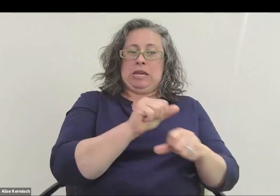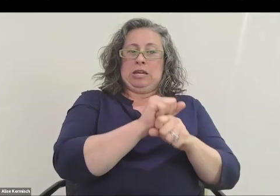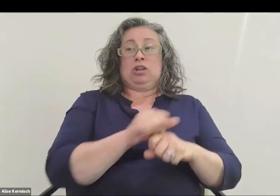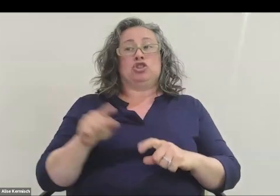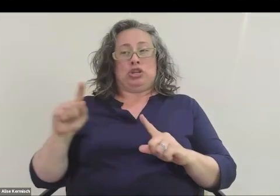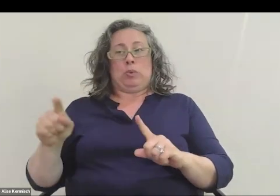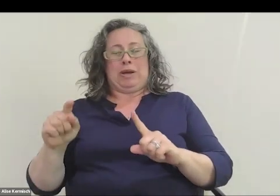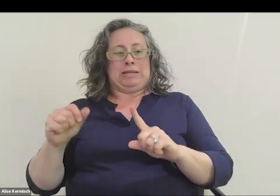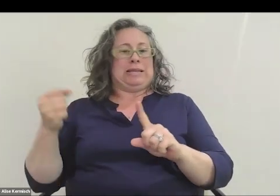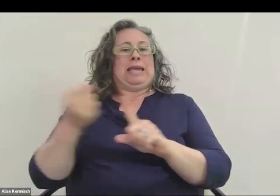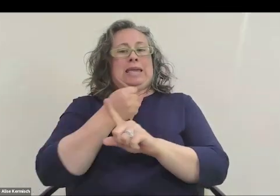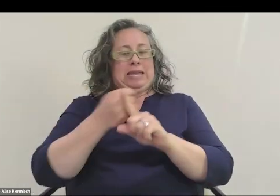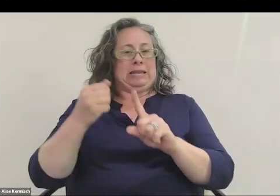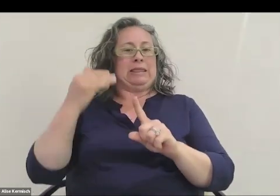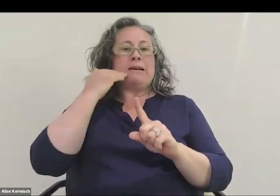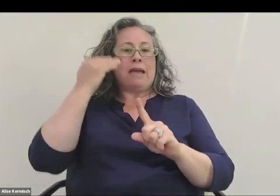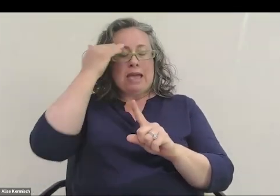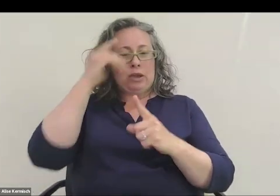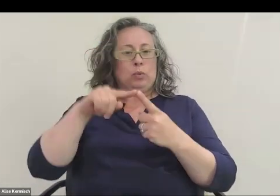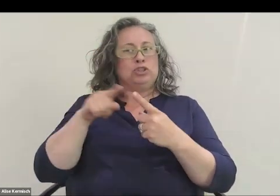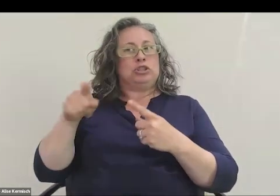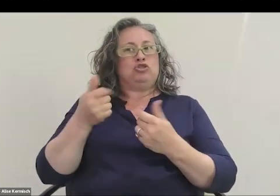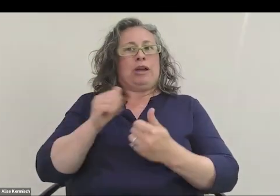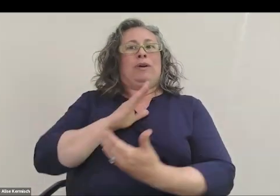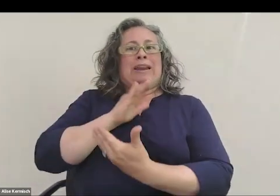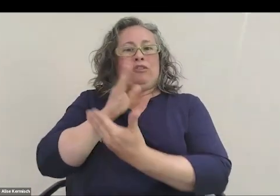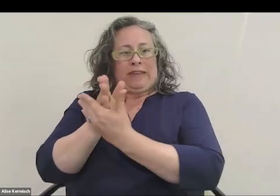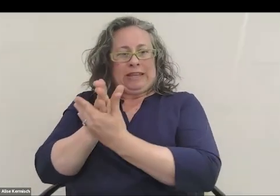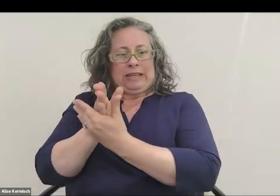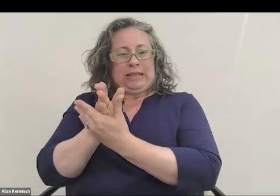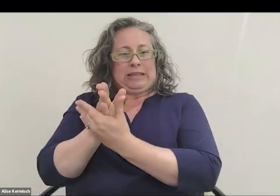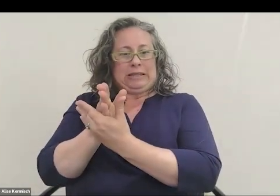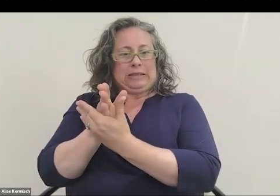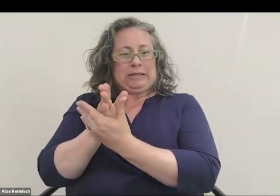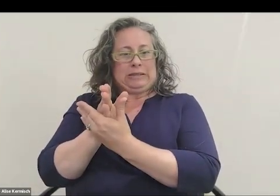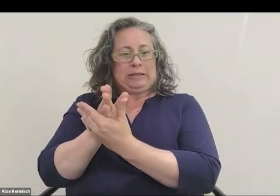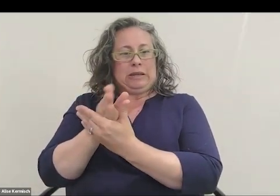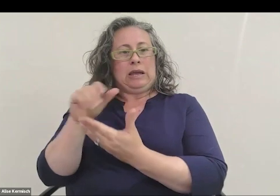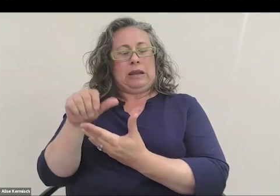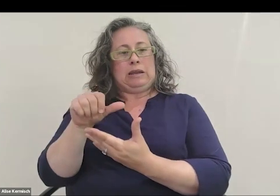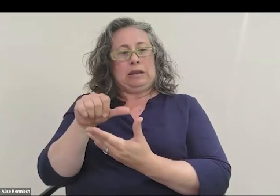when she tried to intervene between her and another Black person